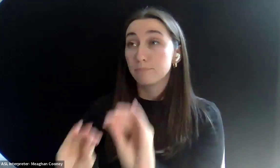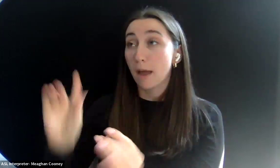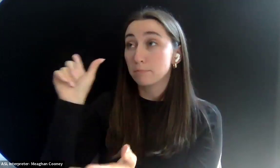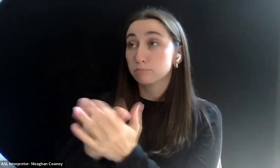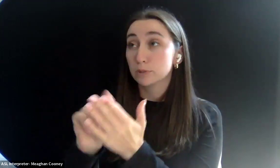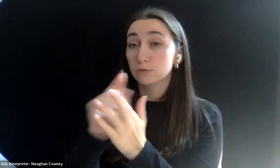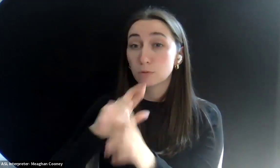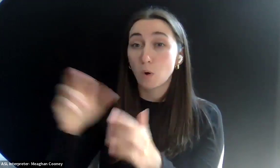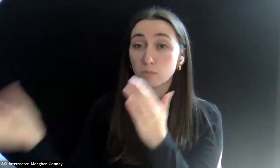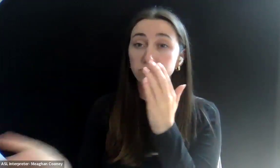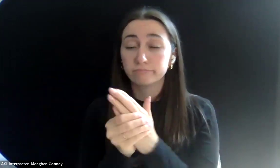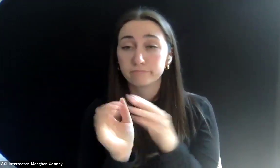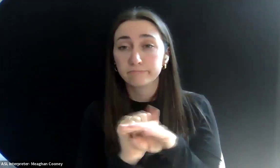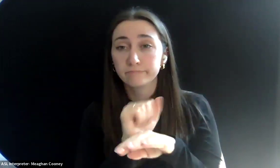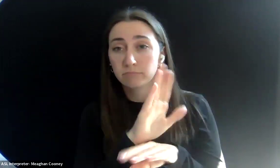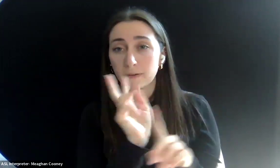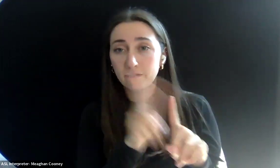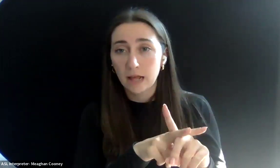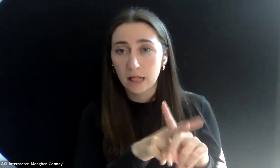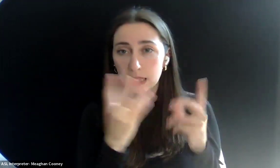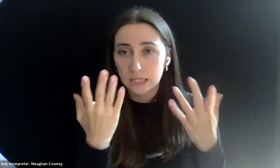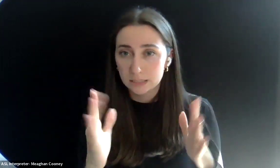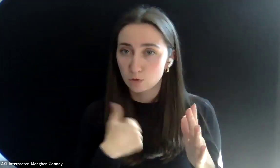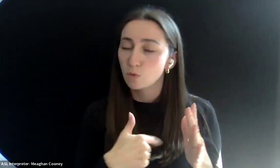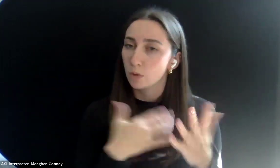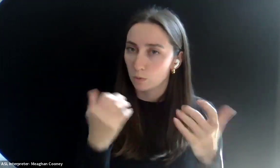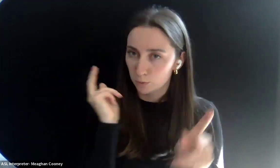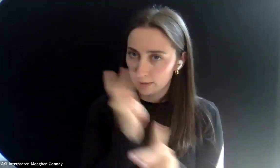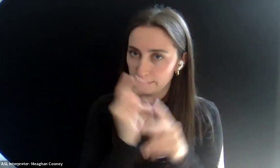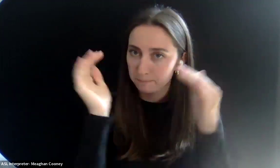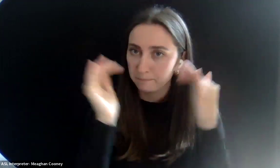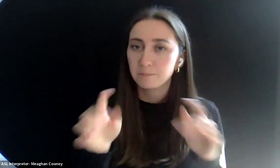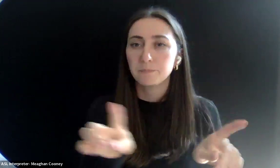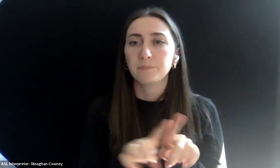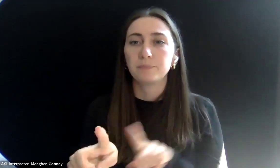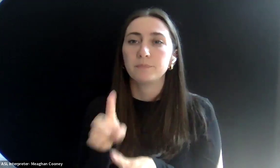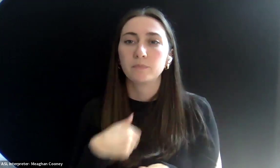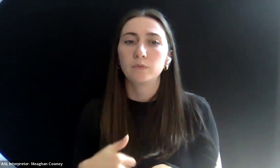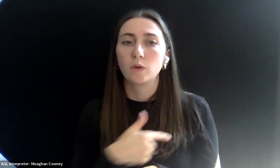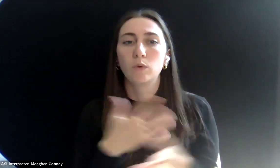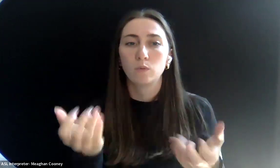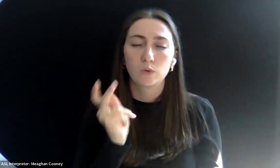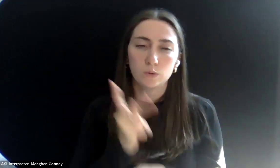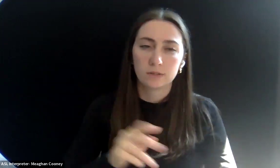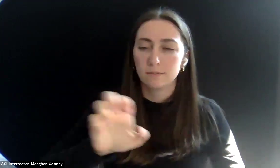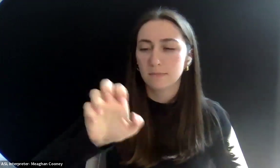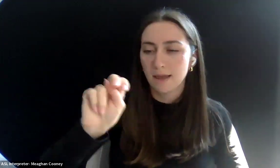So we are proposing to continue with that. We're also proposing to revise the ENF form itself to include